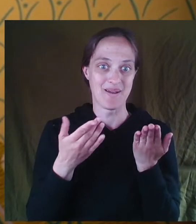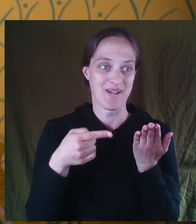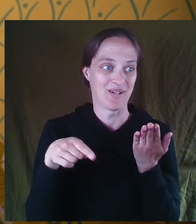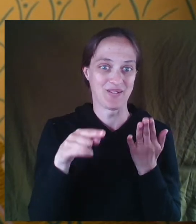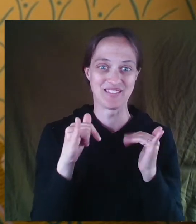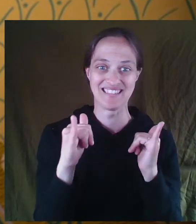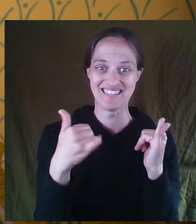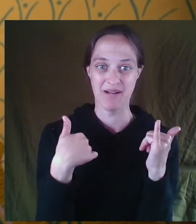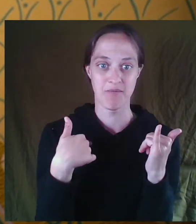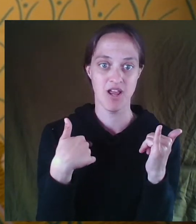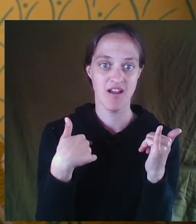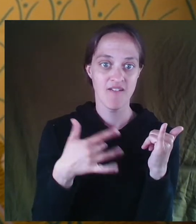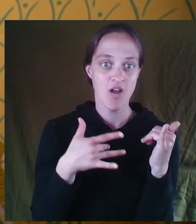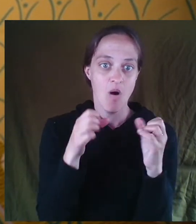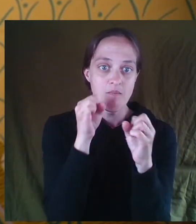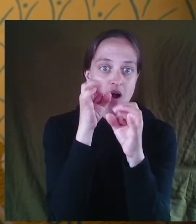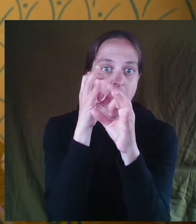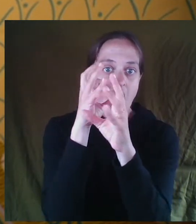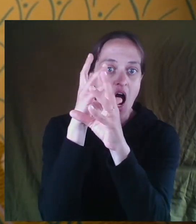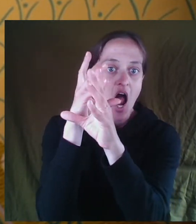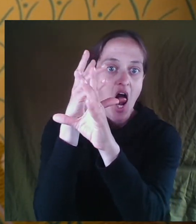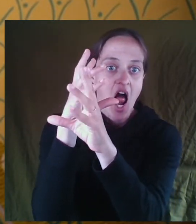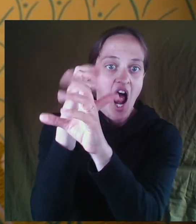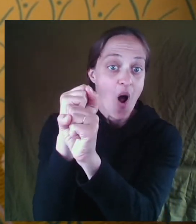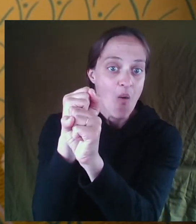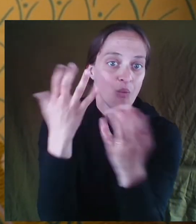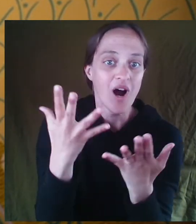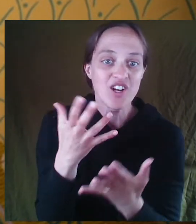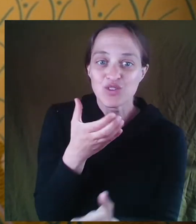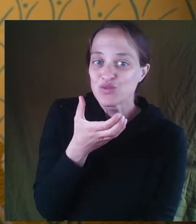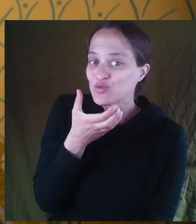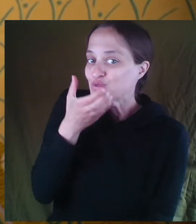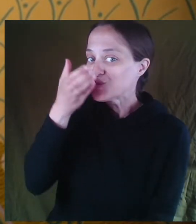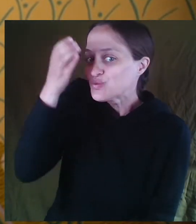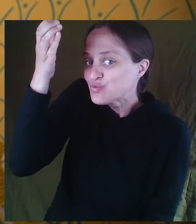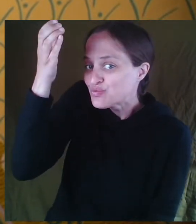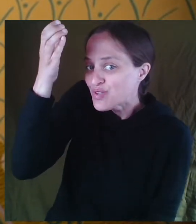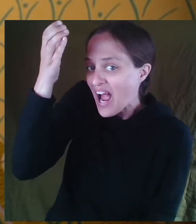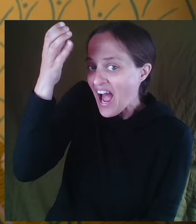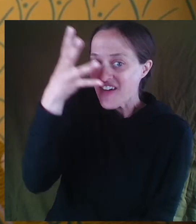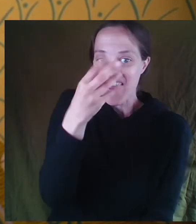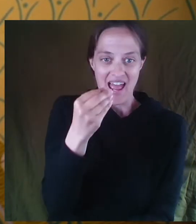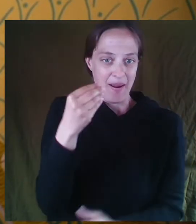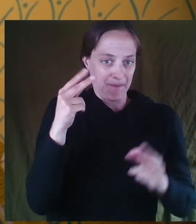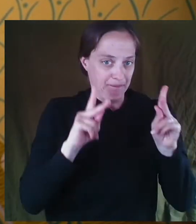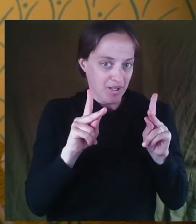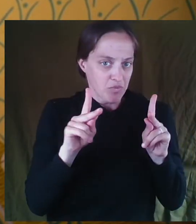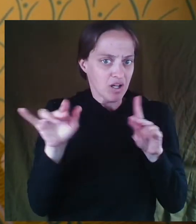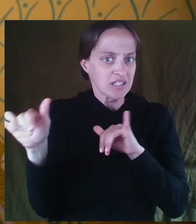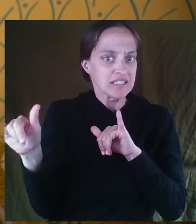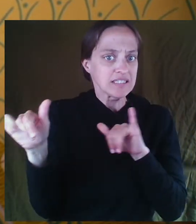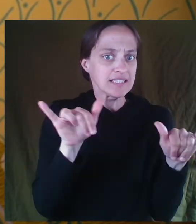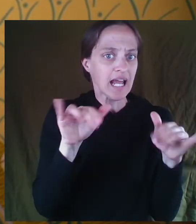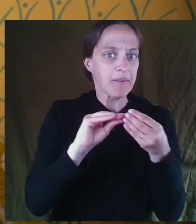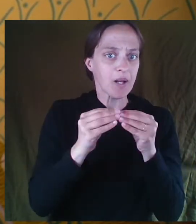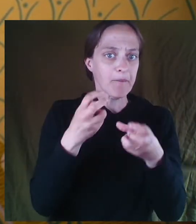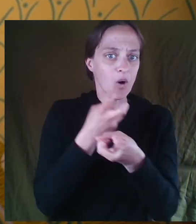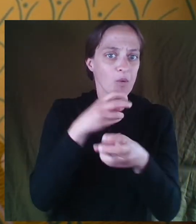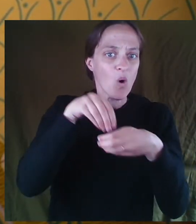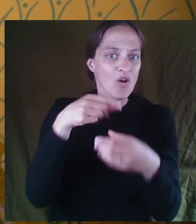Maybe you were like me and you thought it was fascinating that we have the same number of neck bones as a giraffe